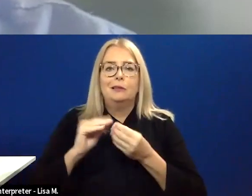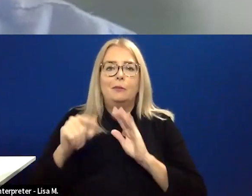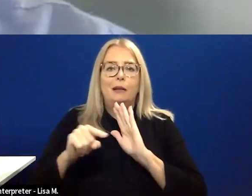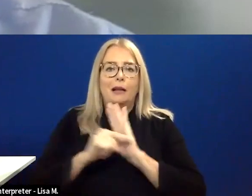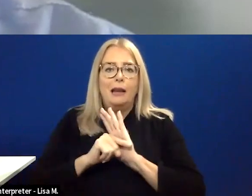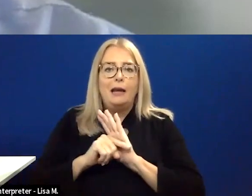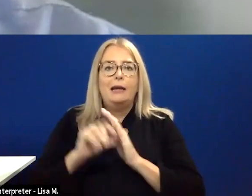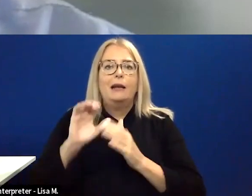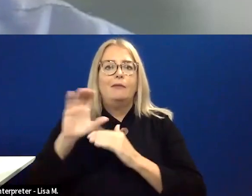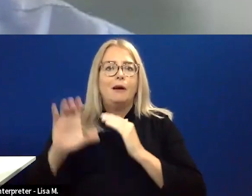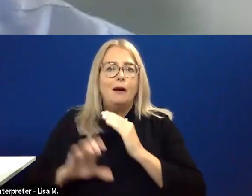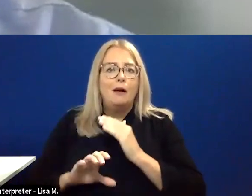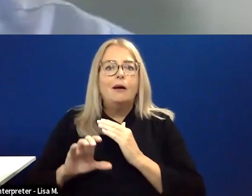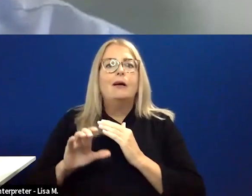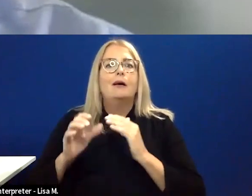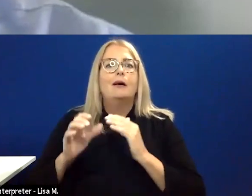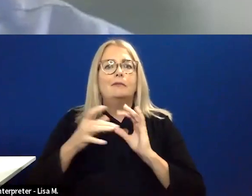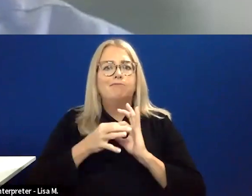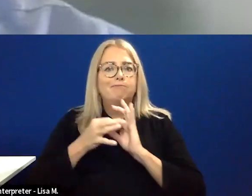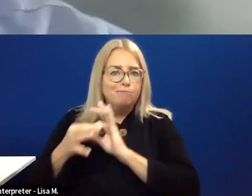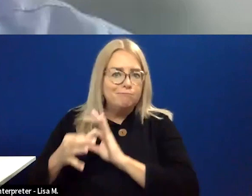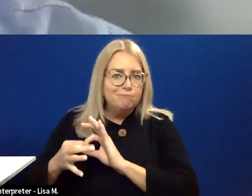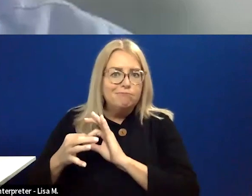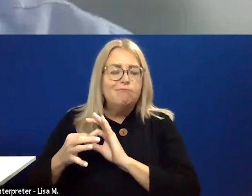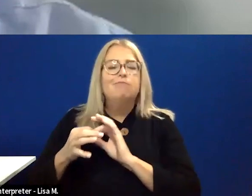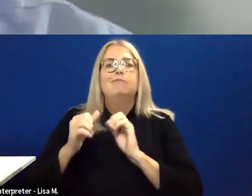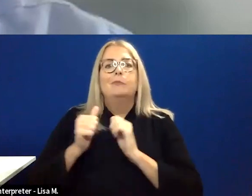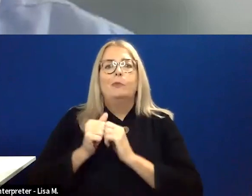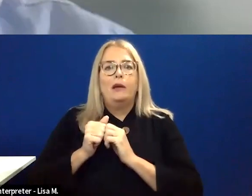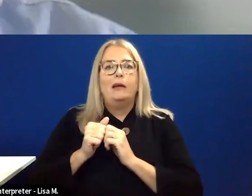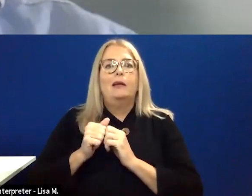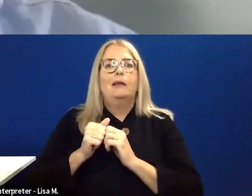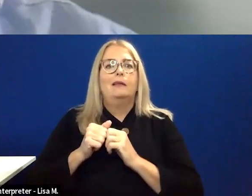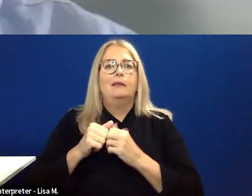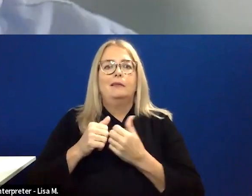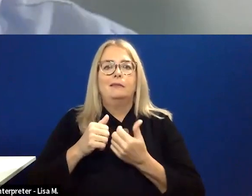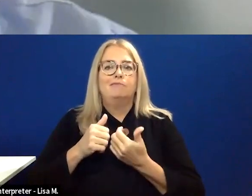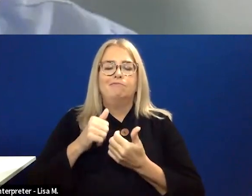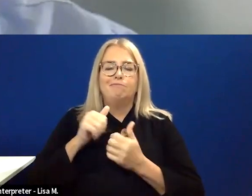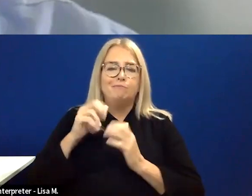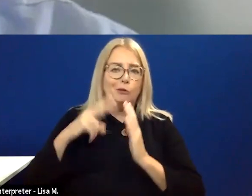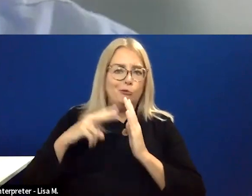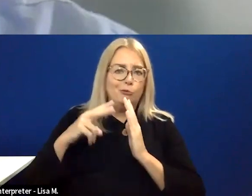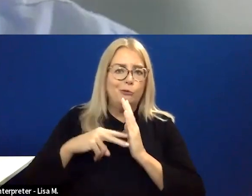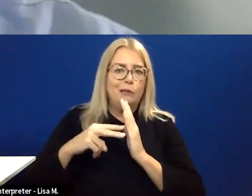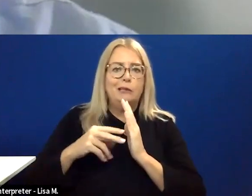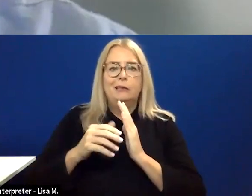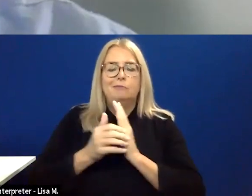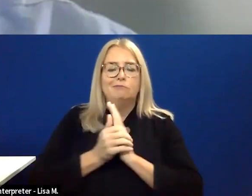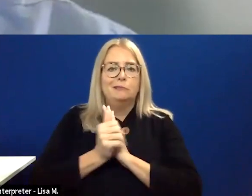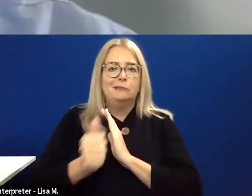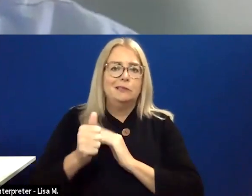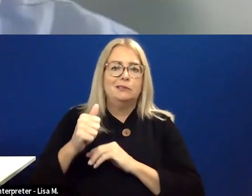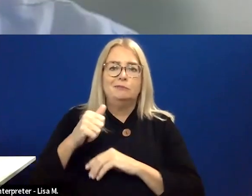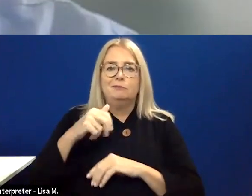that come along with being a being a poor reader but in in that work um uh we did a number of